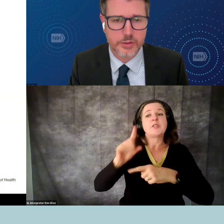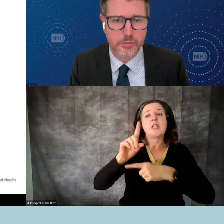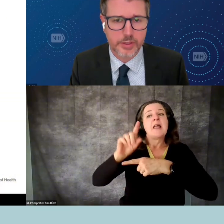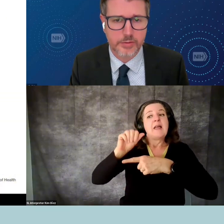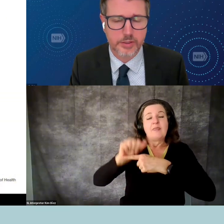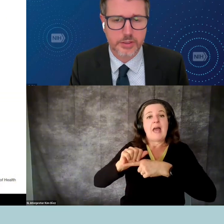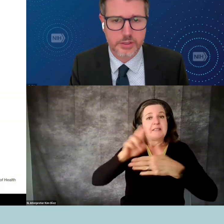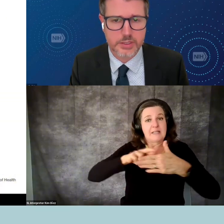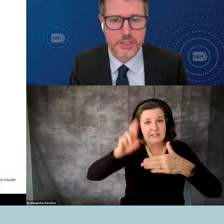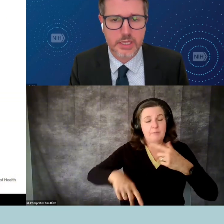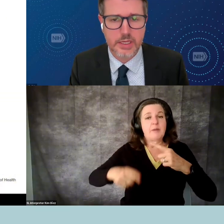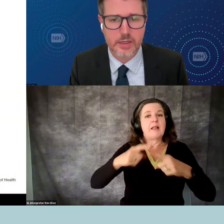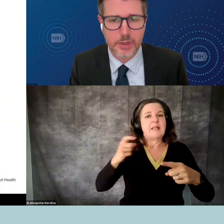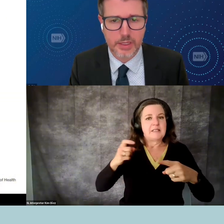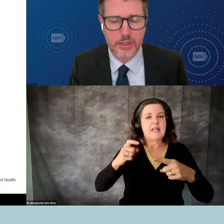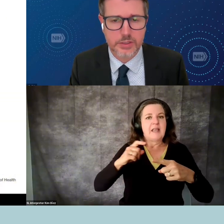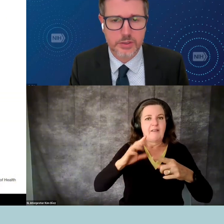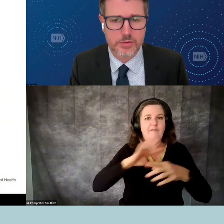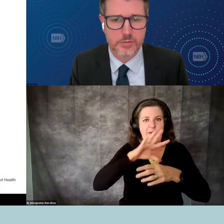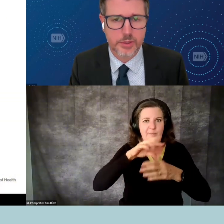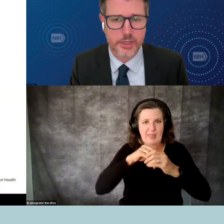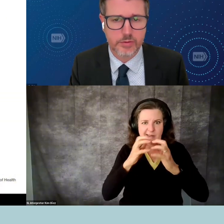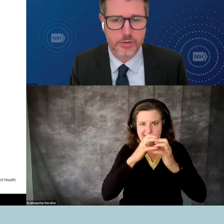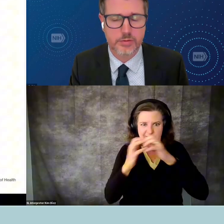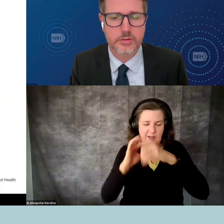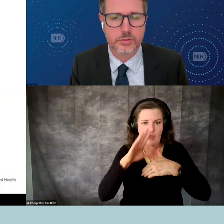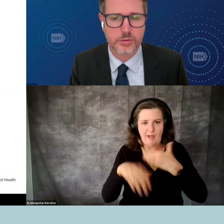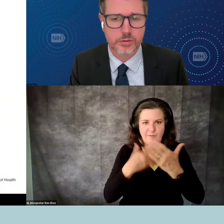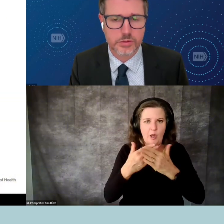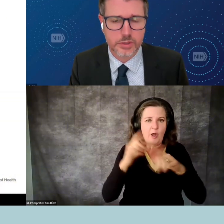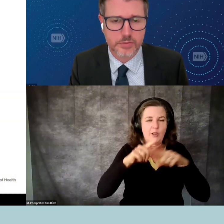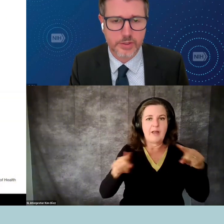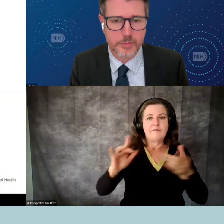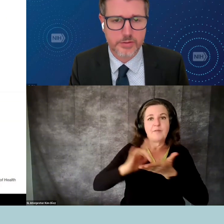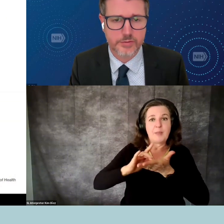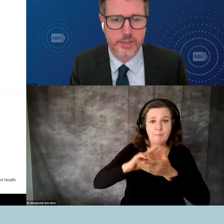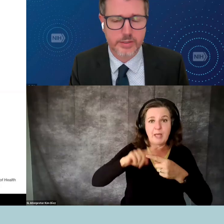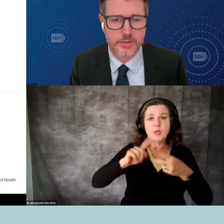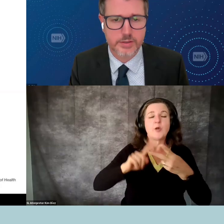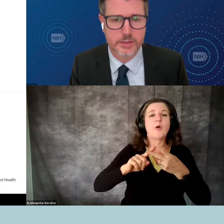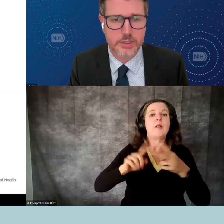individual medical conditions and biological, behavioral, social culture, and environmental factors.